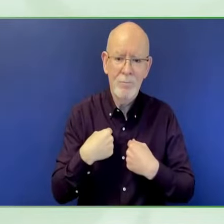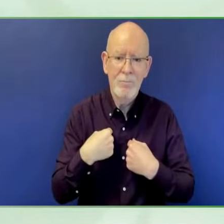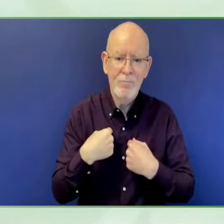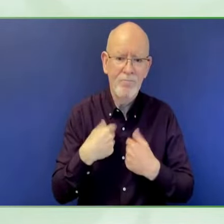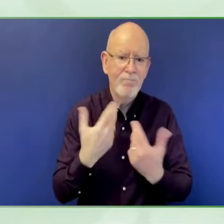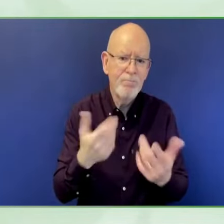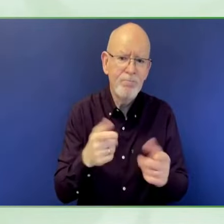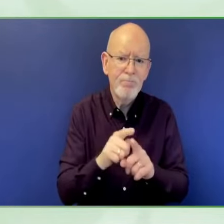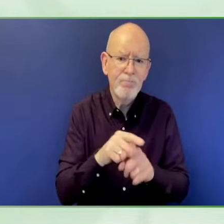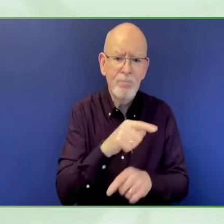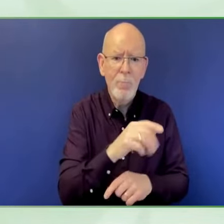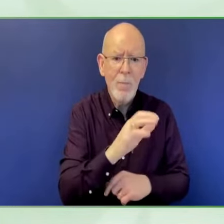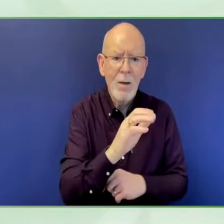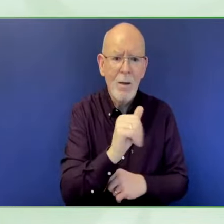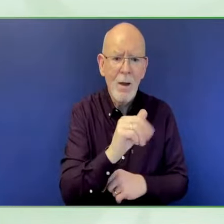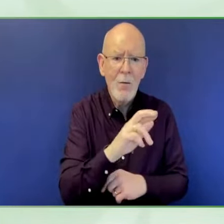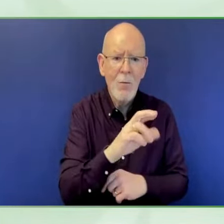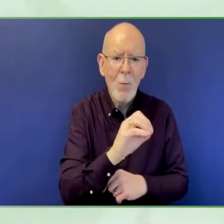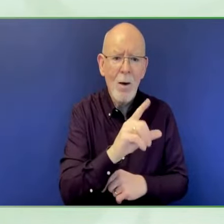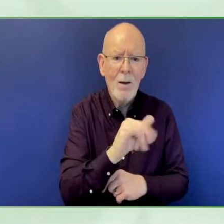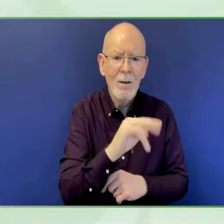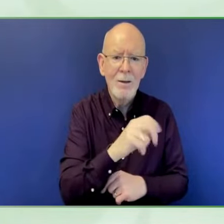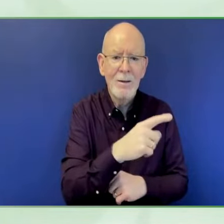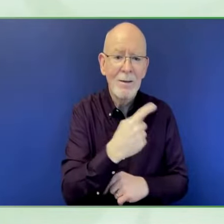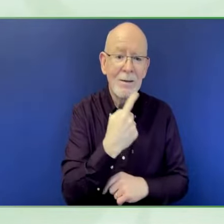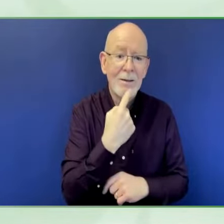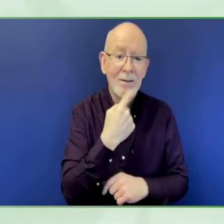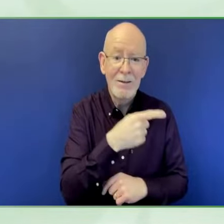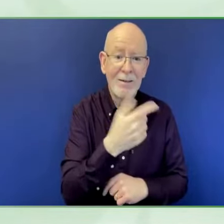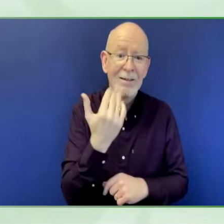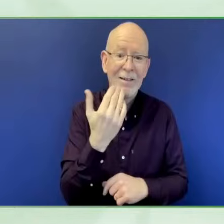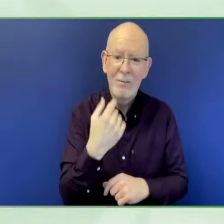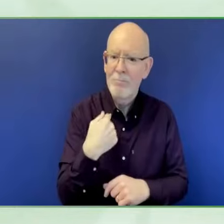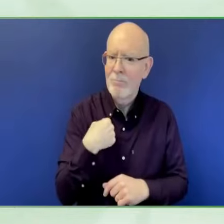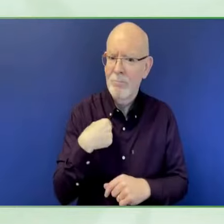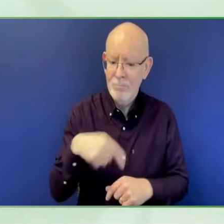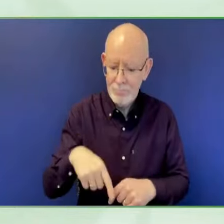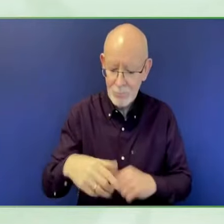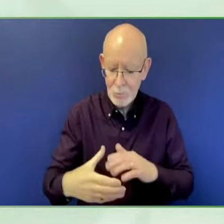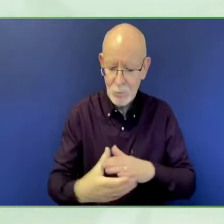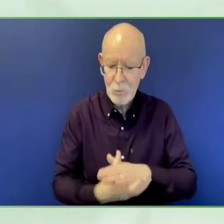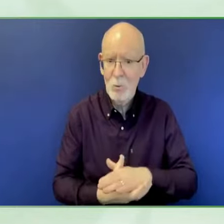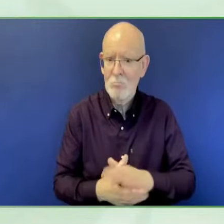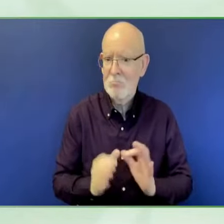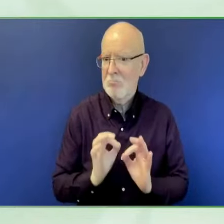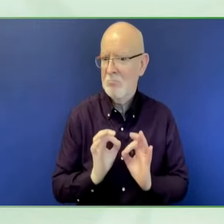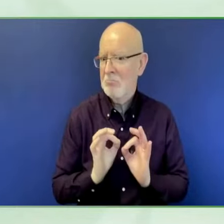Deinstitutionalisation and institutional care.